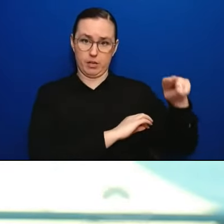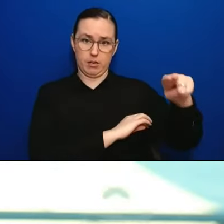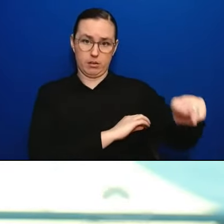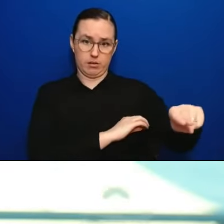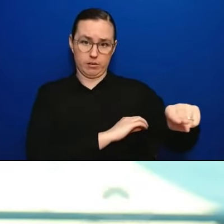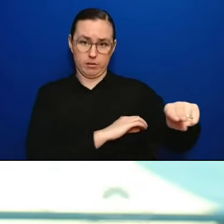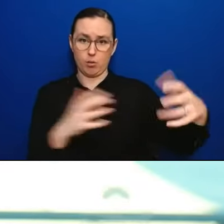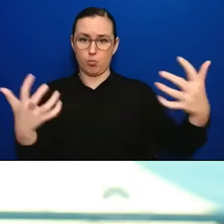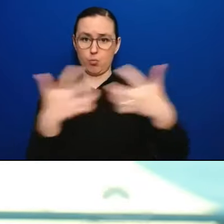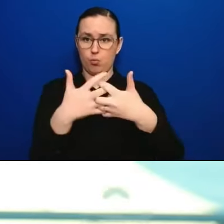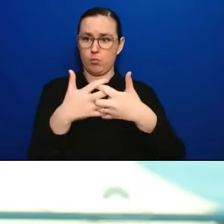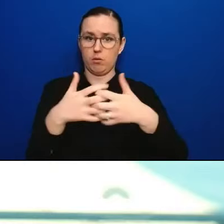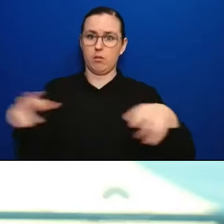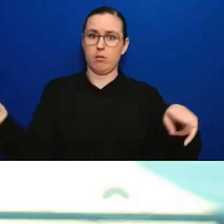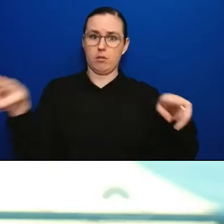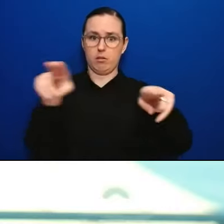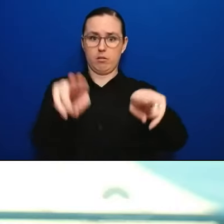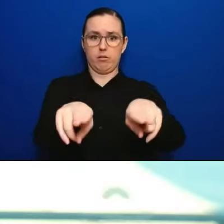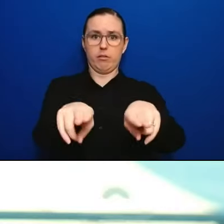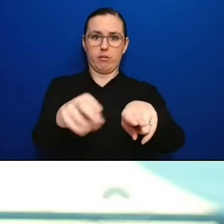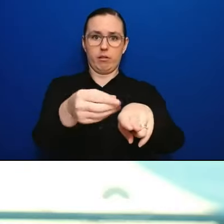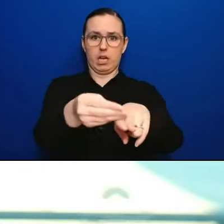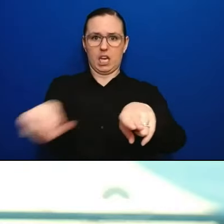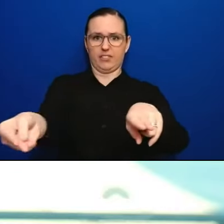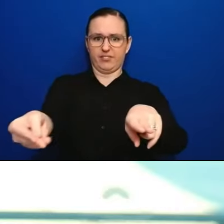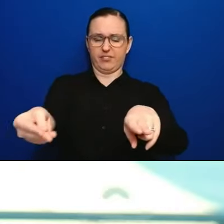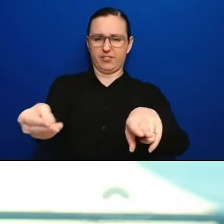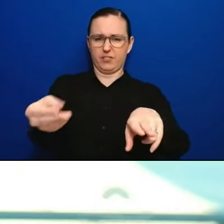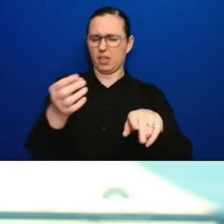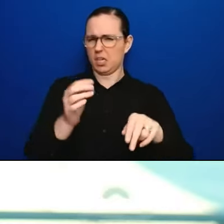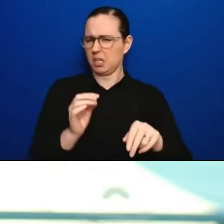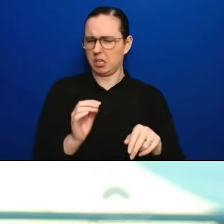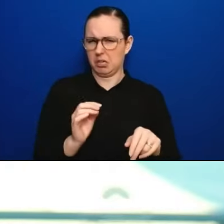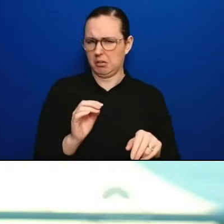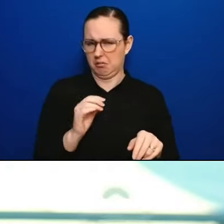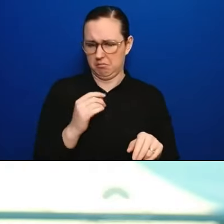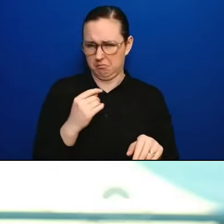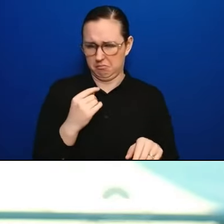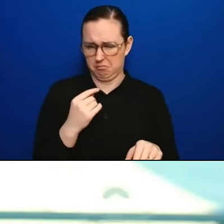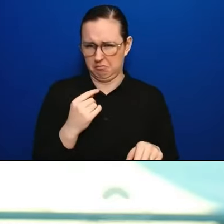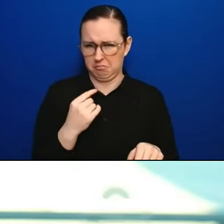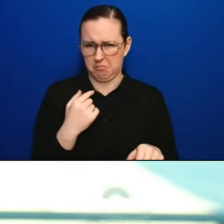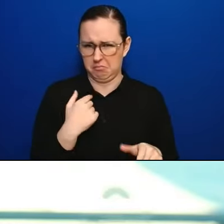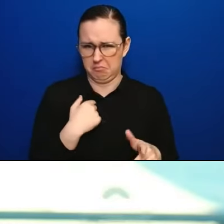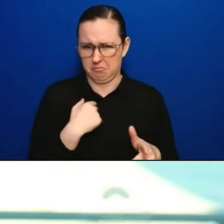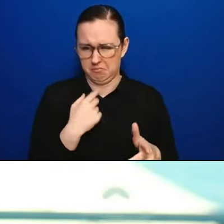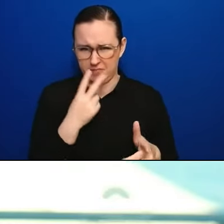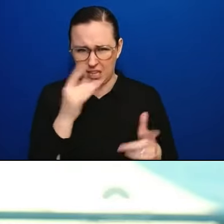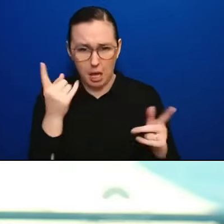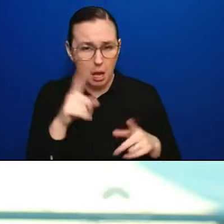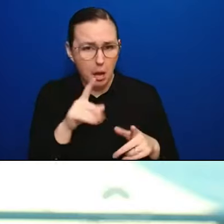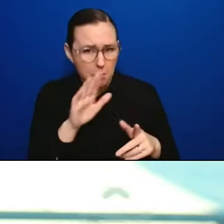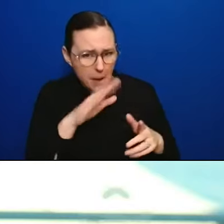But I'm not aware of any